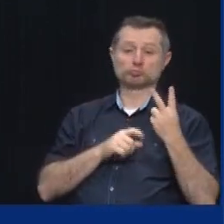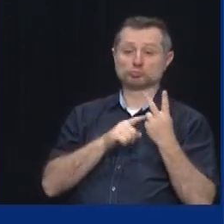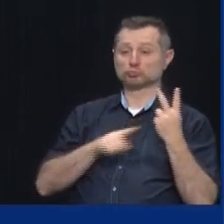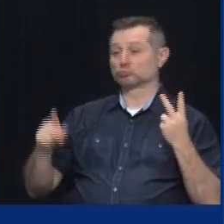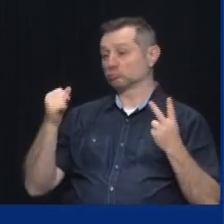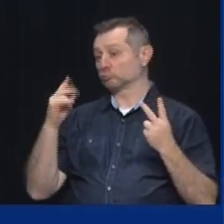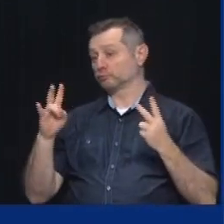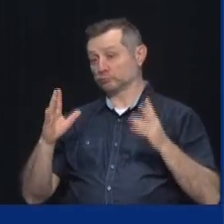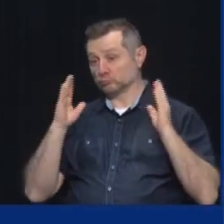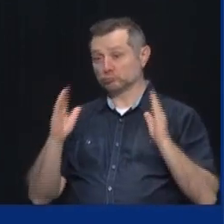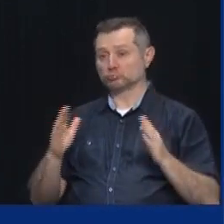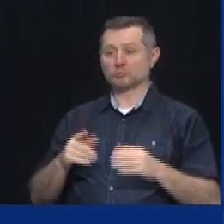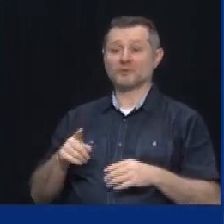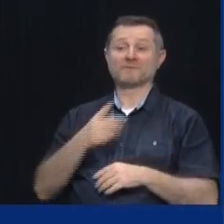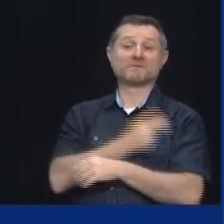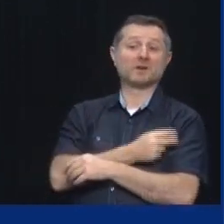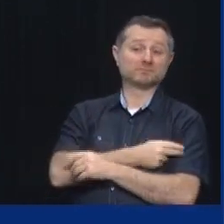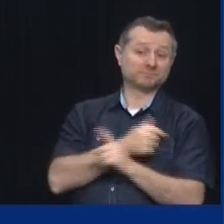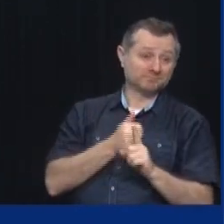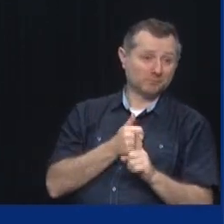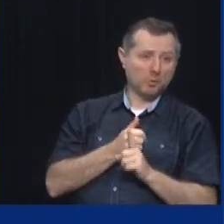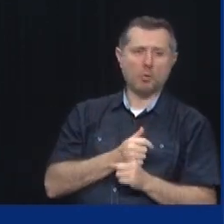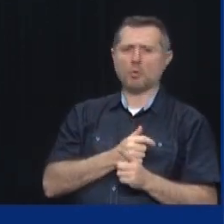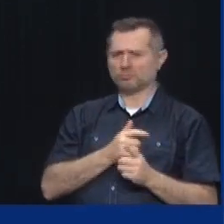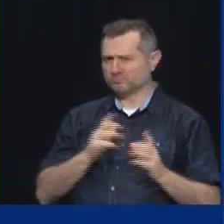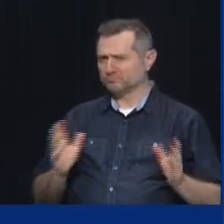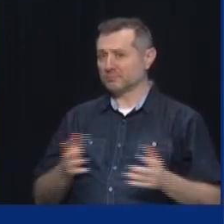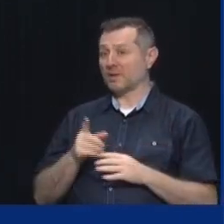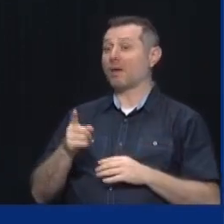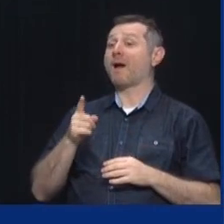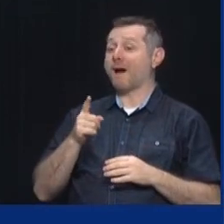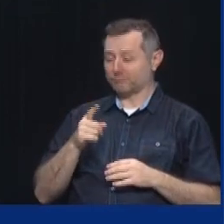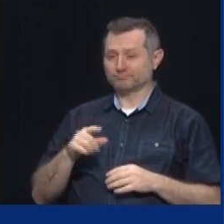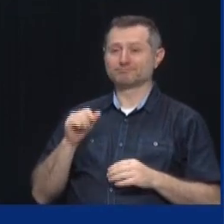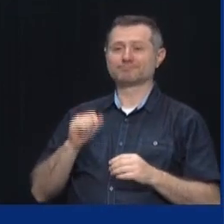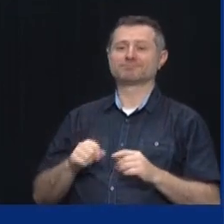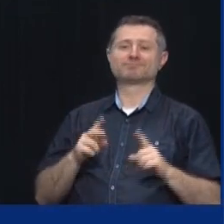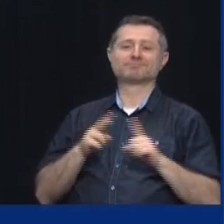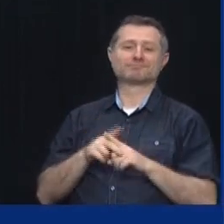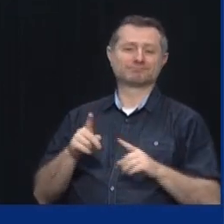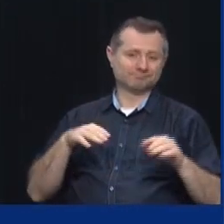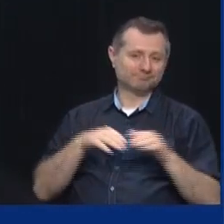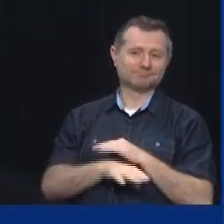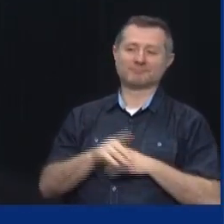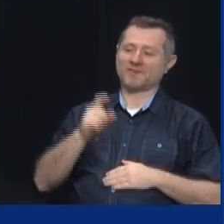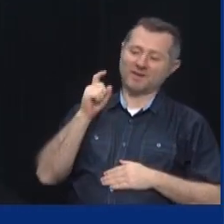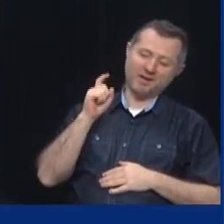WE'RE FOCUSING ON THE 12-17. ONE OF THE INCENTIVES WE HAVE IS